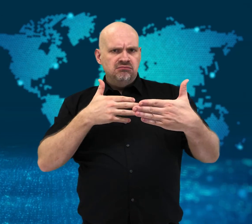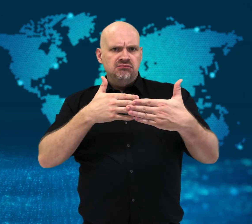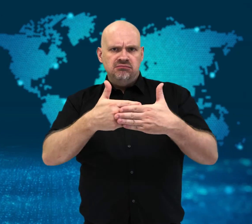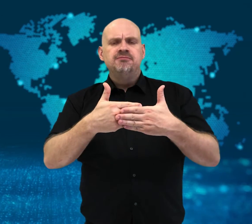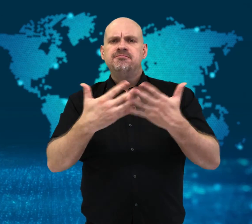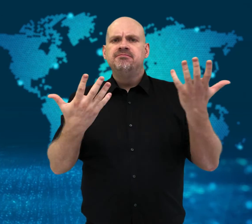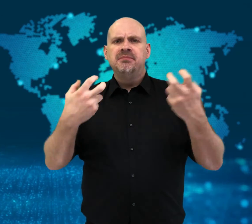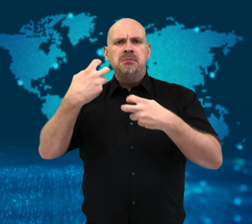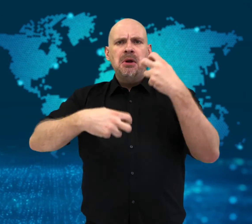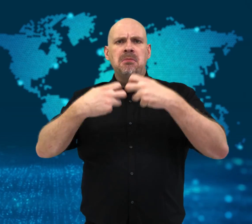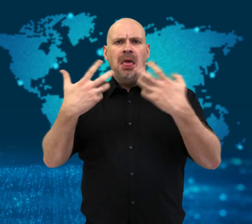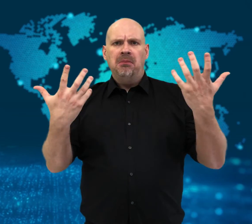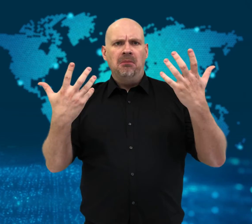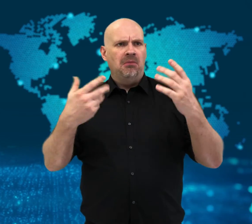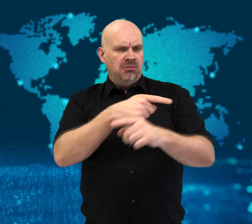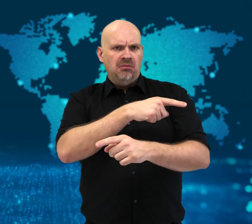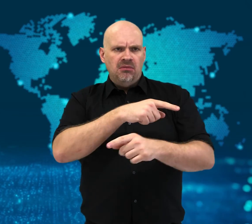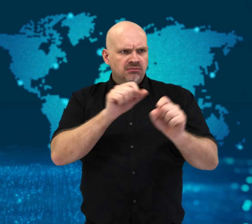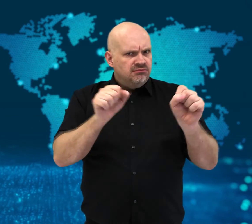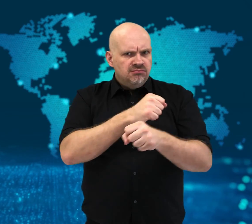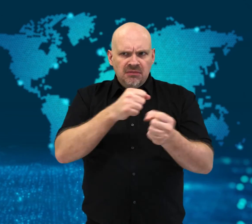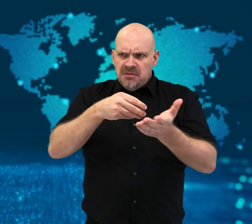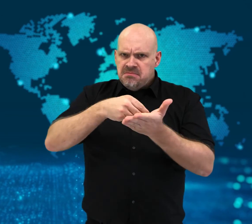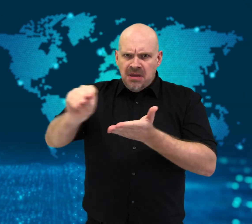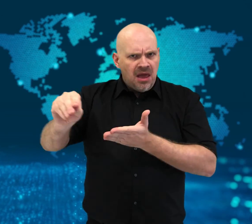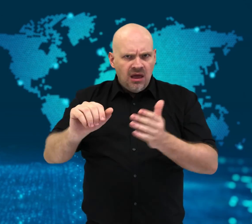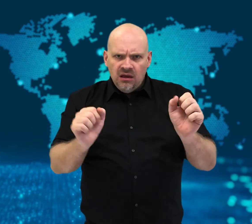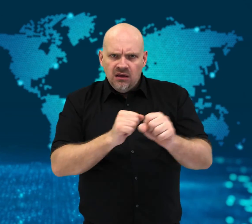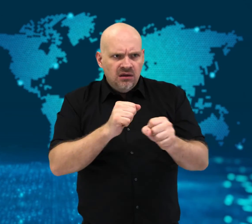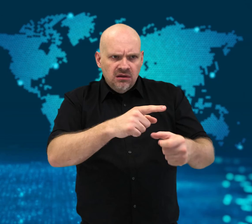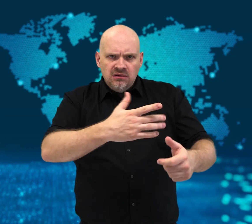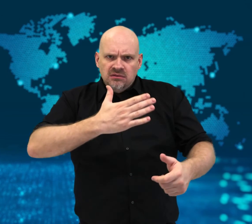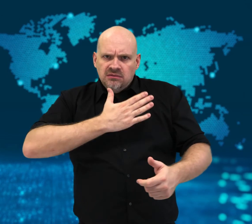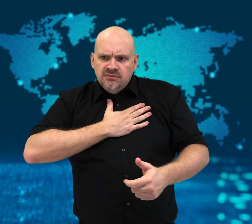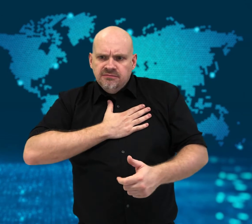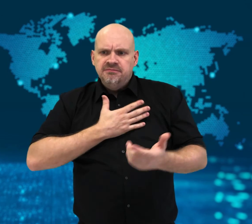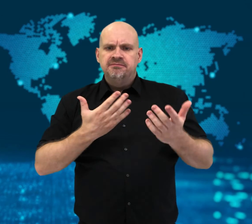so the sale should not have been possible.